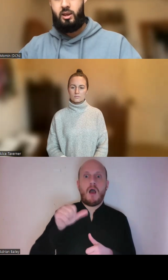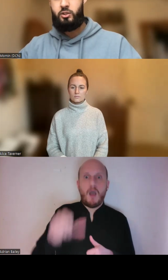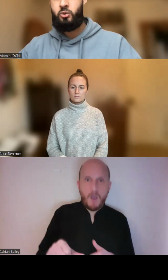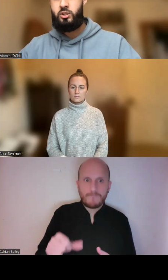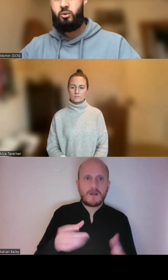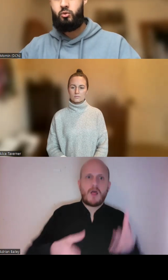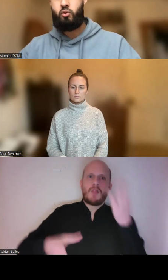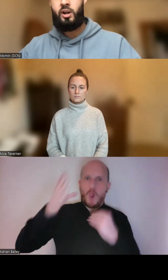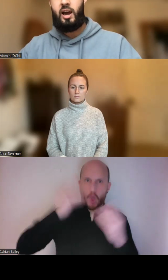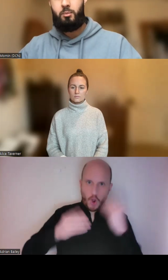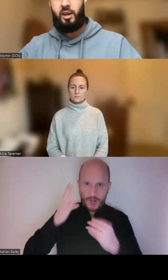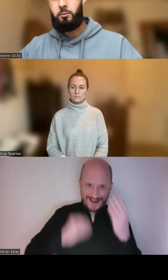As soon as you run a campaign,